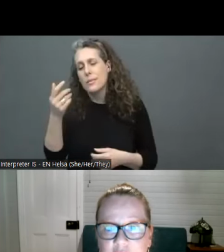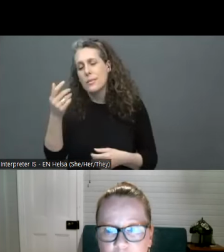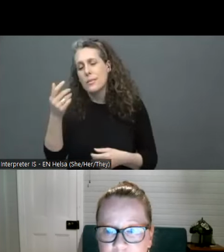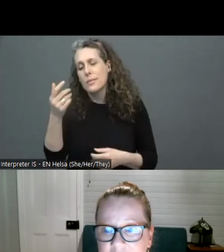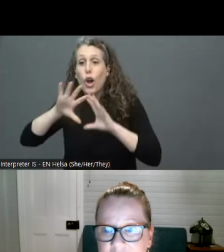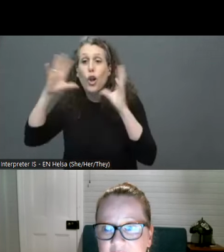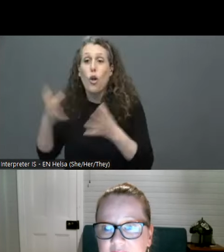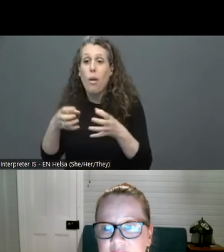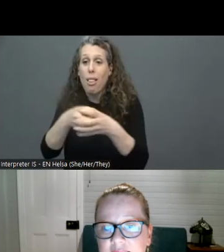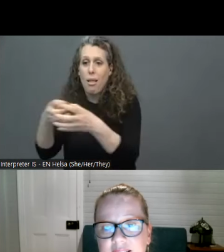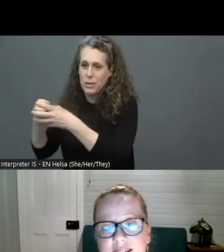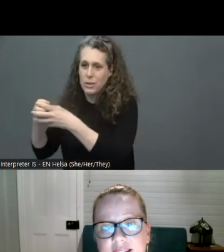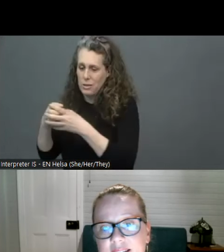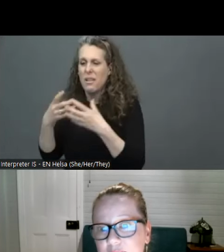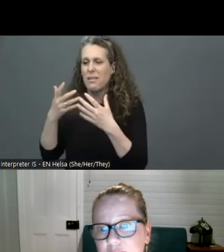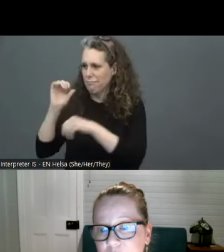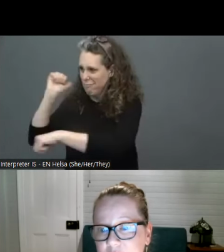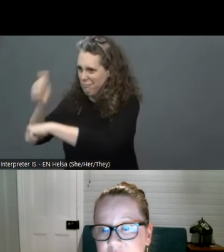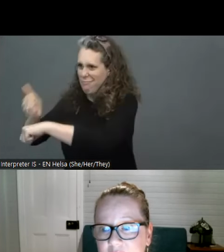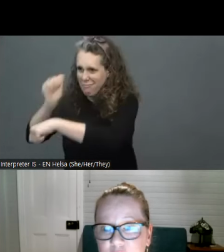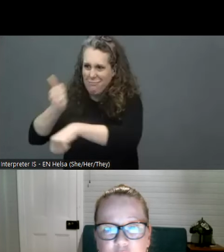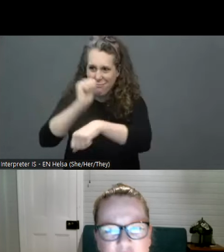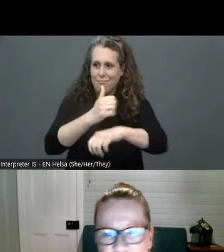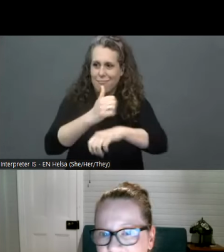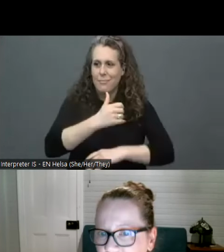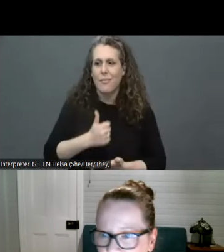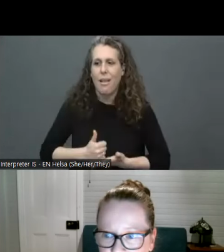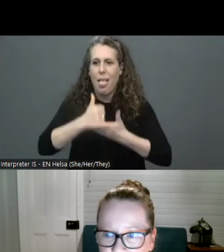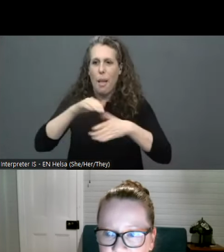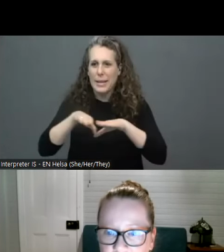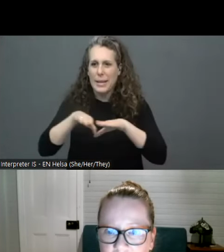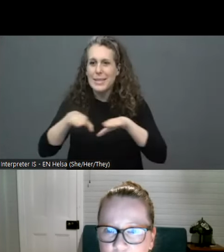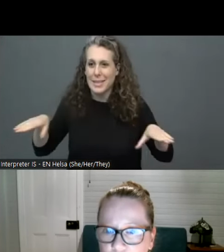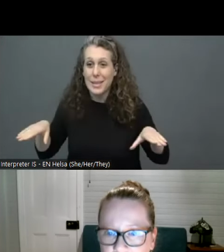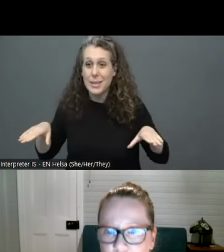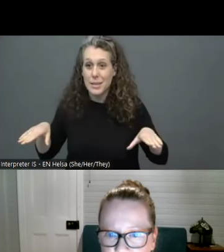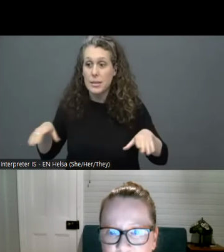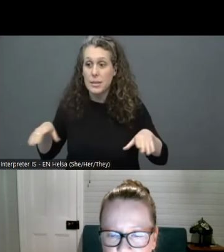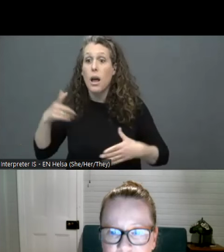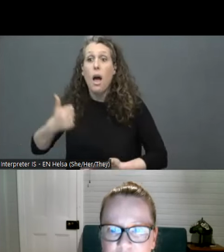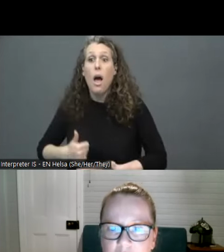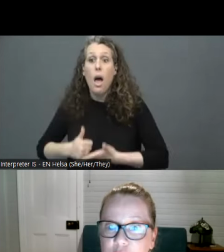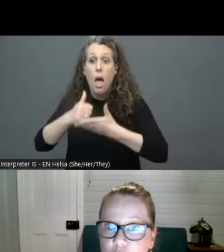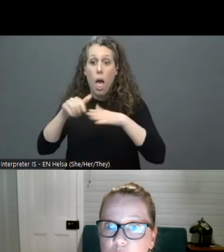of help desks. And these help desks have a very fast turn around time or rapid response time for